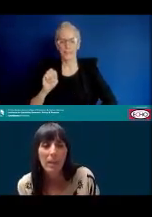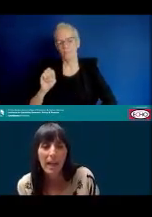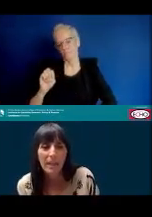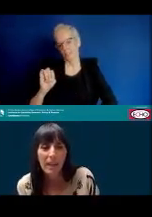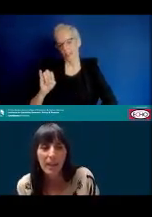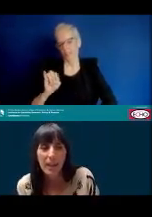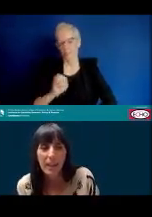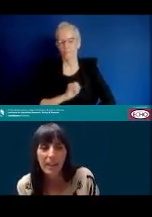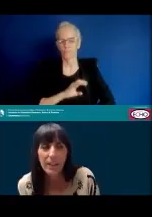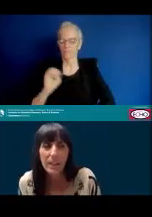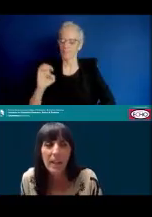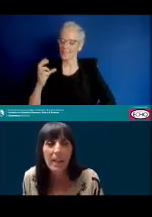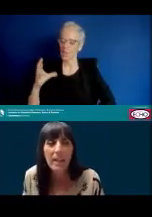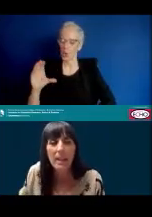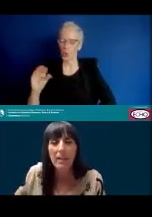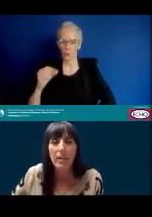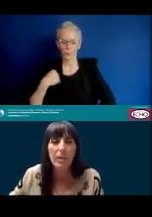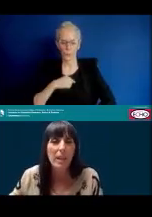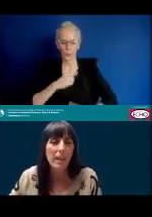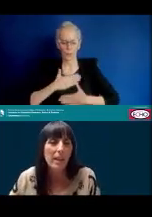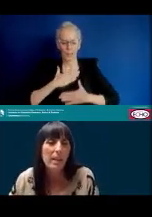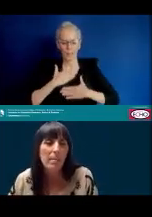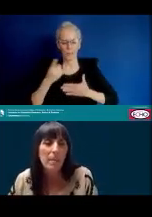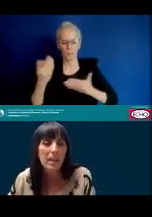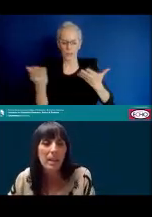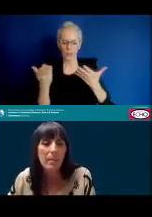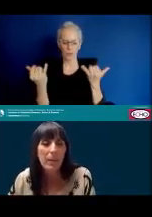glad that you're here today. If you'll take a minute and put